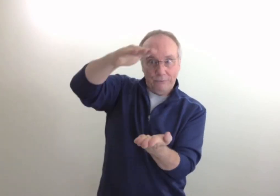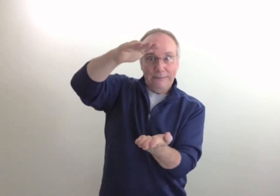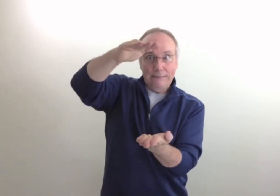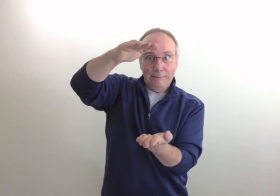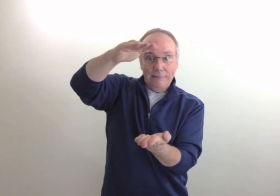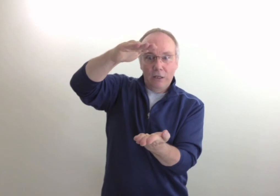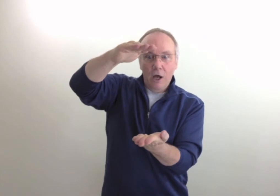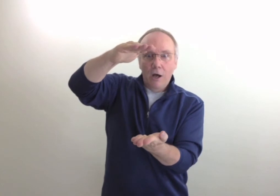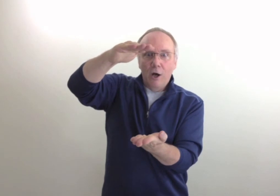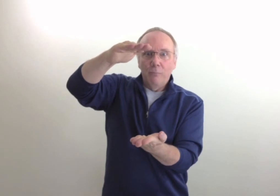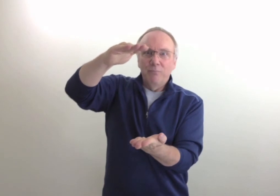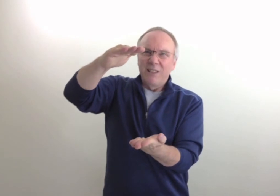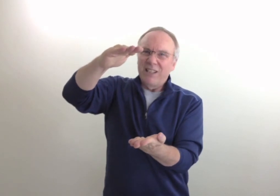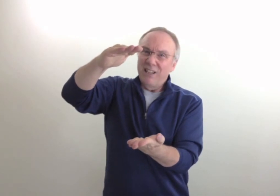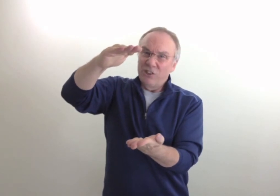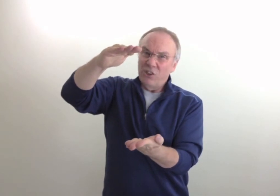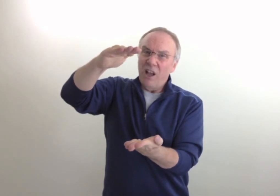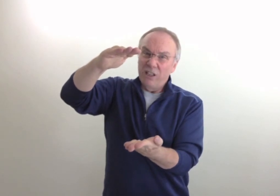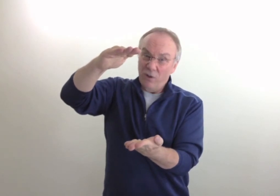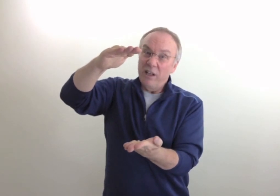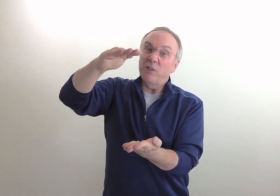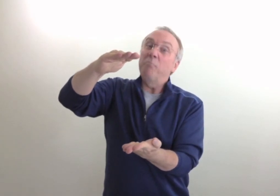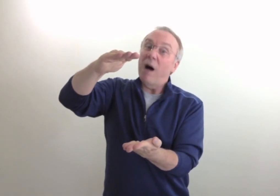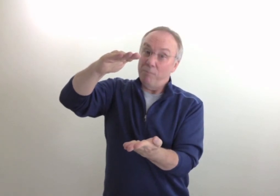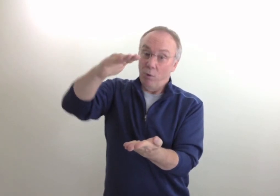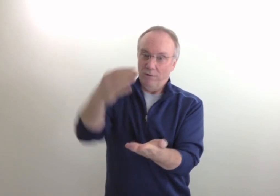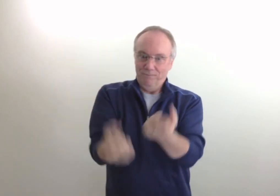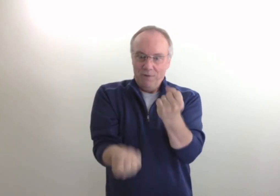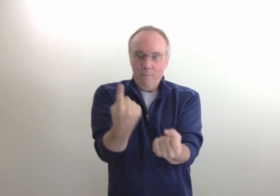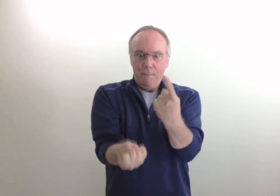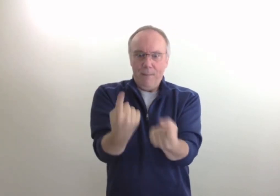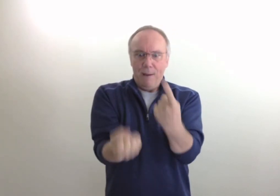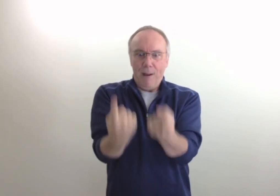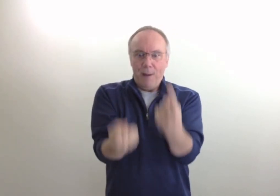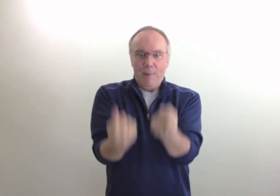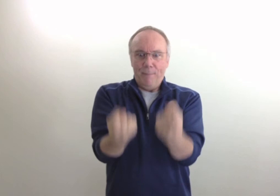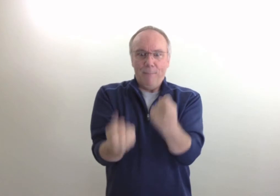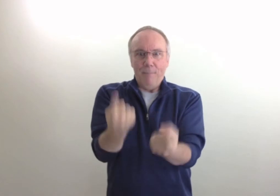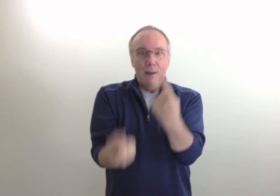My sandwich seems to be a little soggy so I need popcorn. Pop Pop Pop Pop